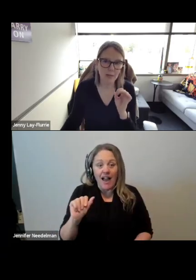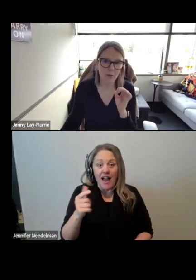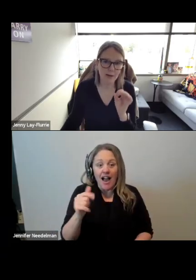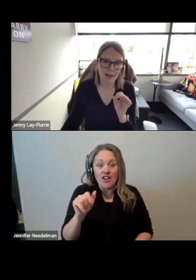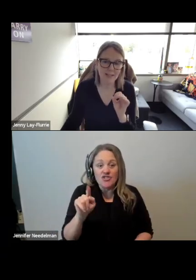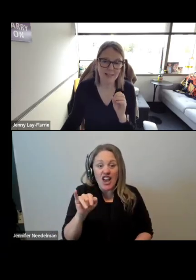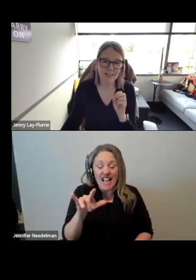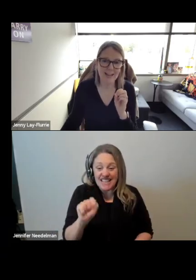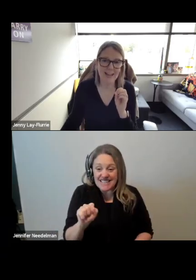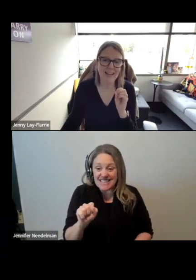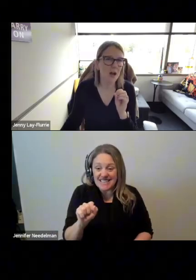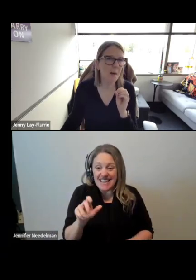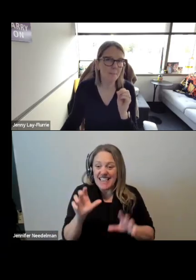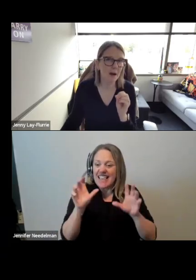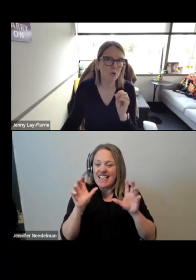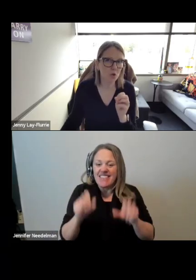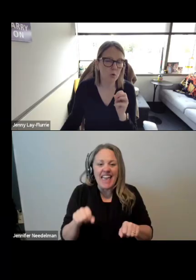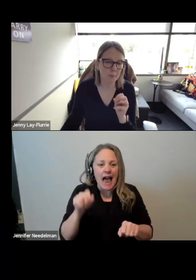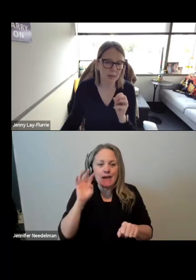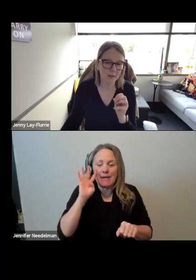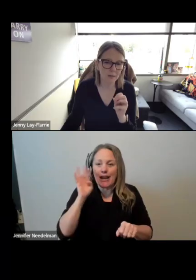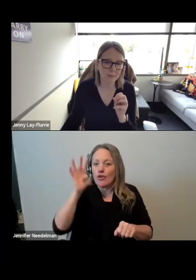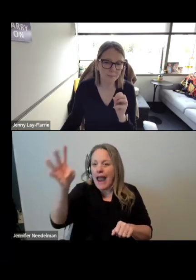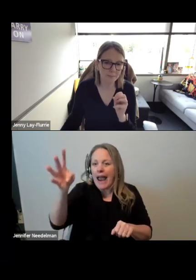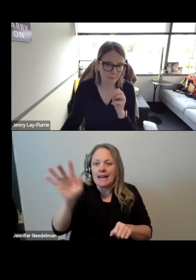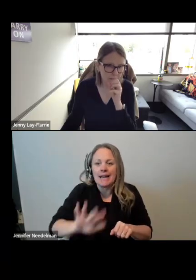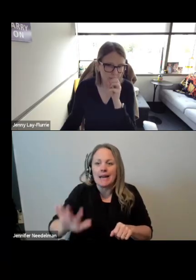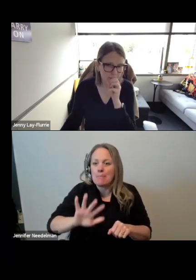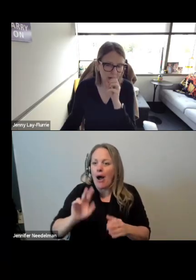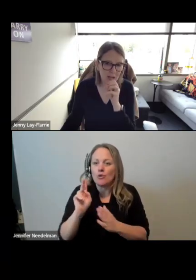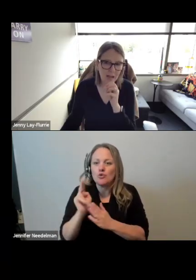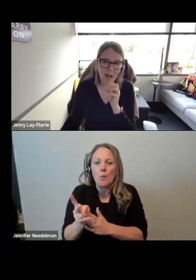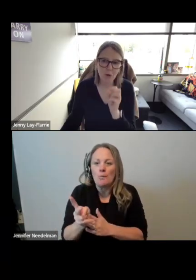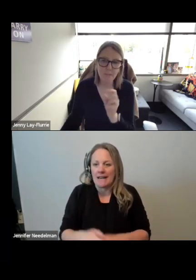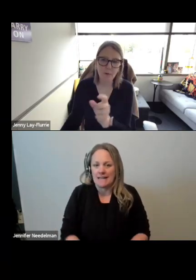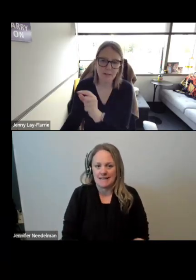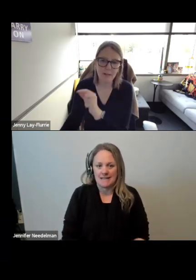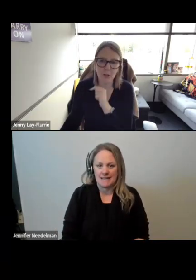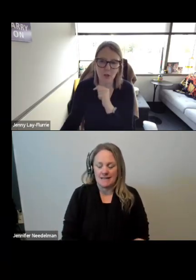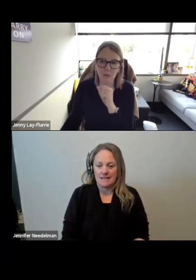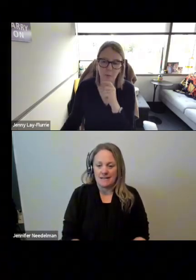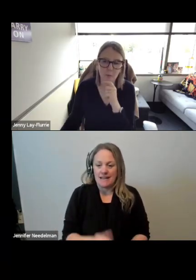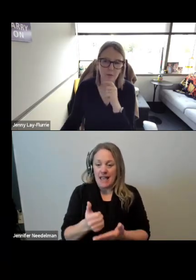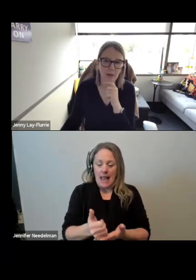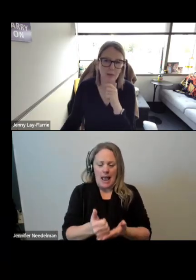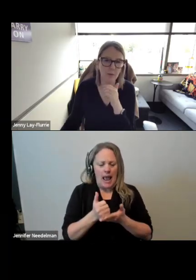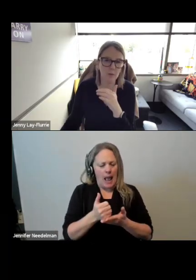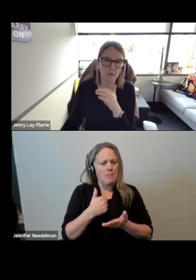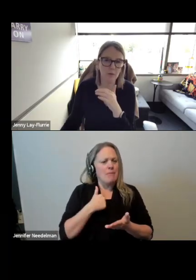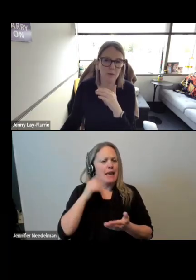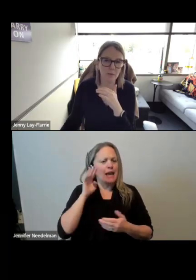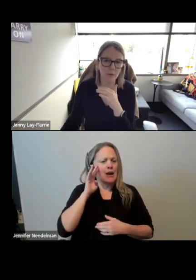to be created in about two minutes. Help me create an agent that pulls together resources